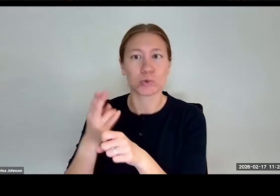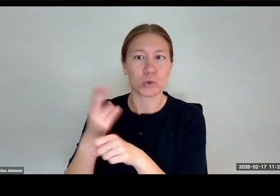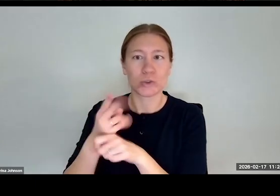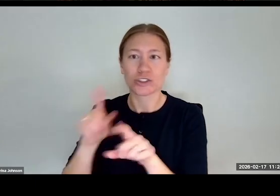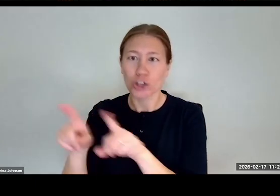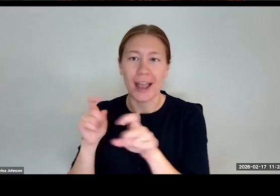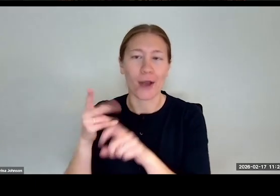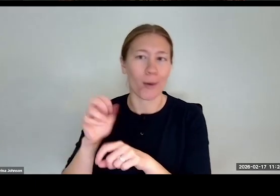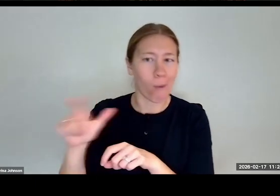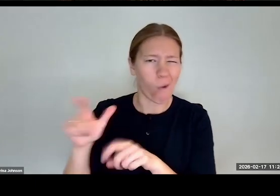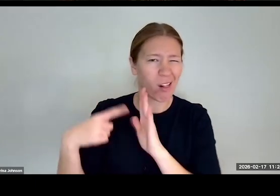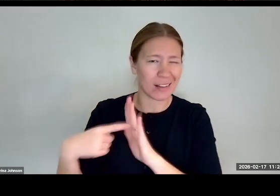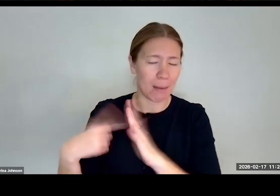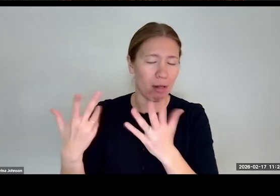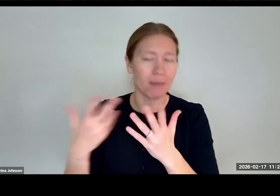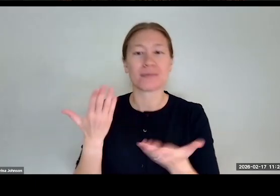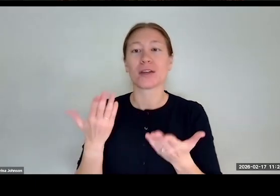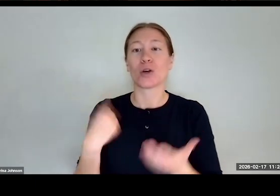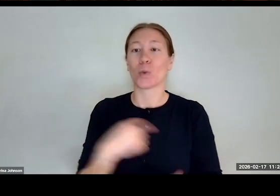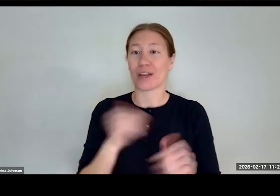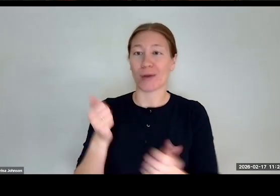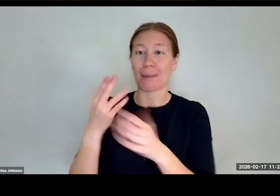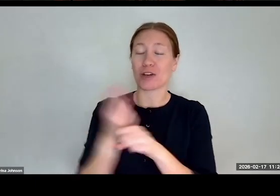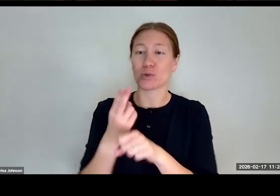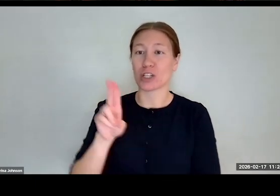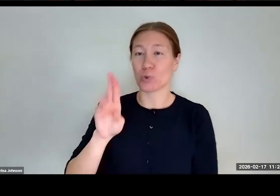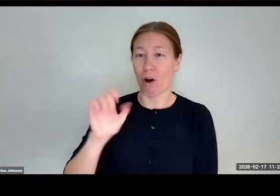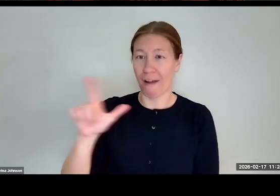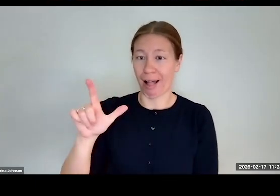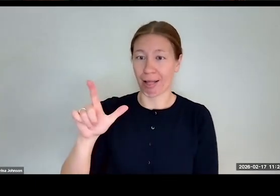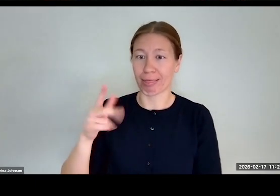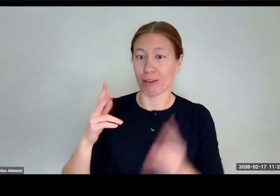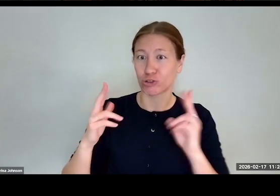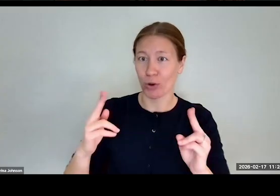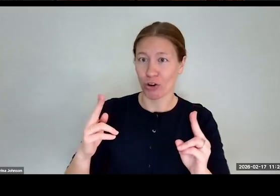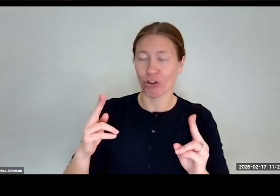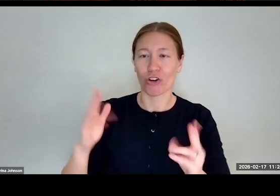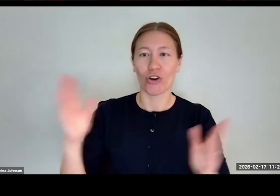We would recommend using U of M's URL shortener to reduce the length so that it's a very short URL